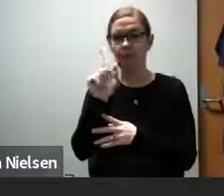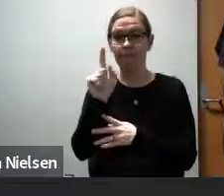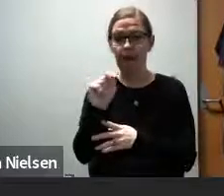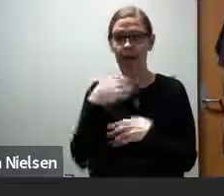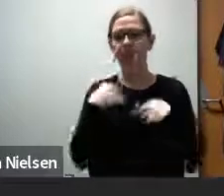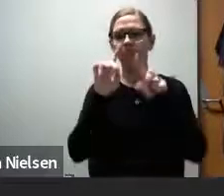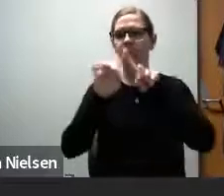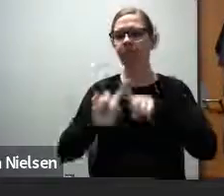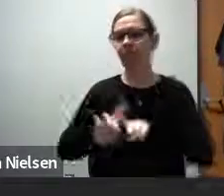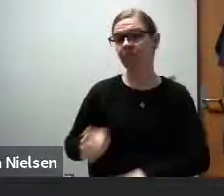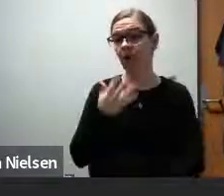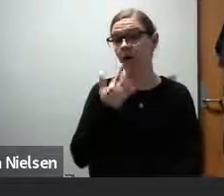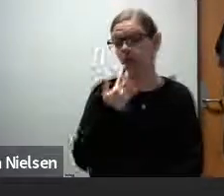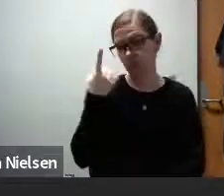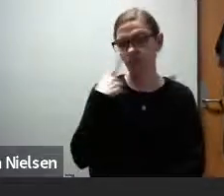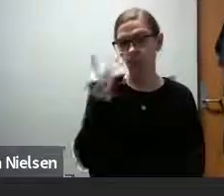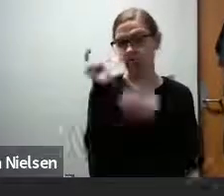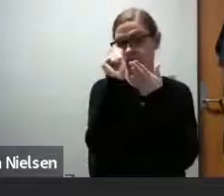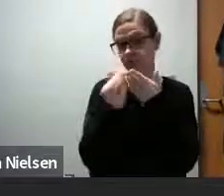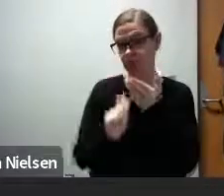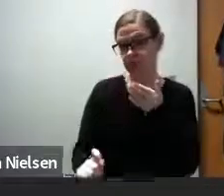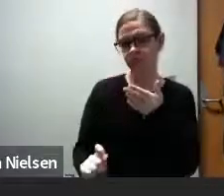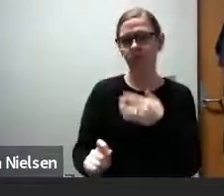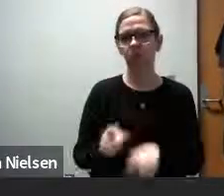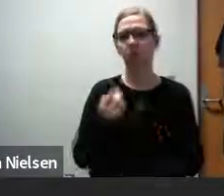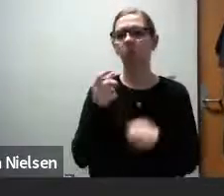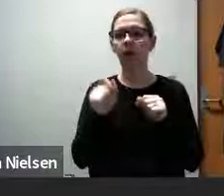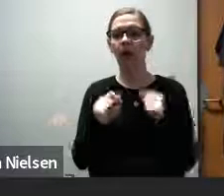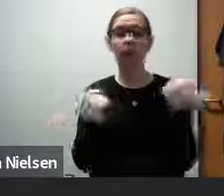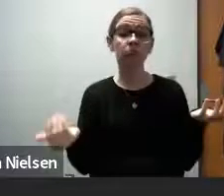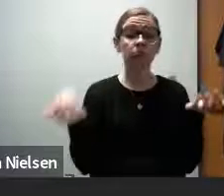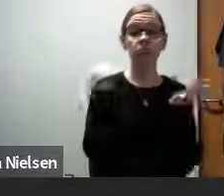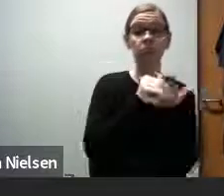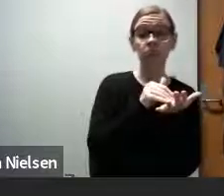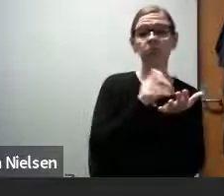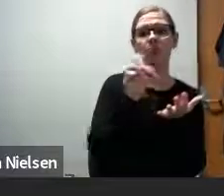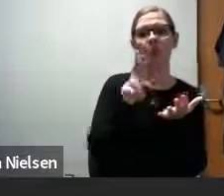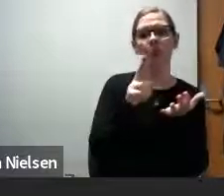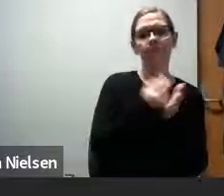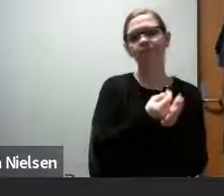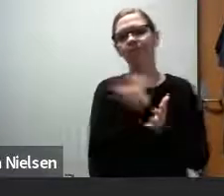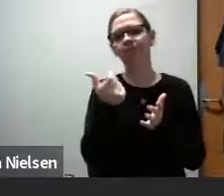You can undo redo if you accidentally erase something you can undo it.